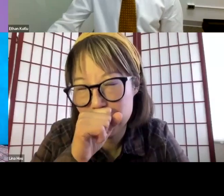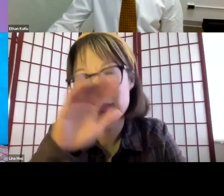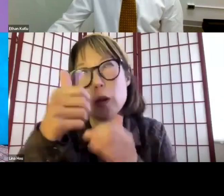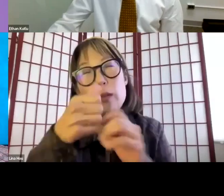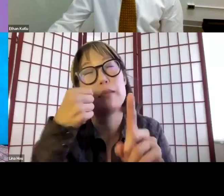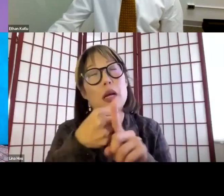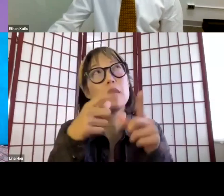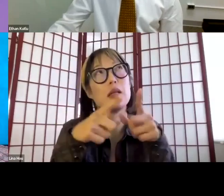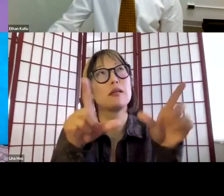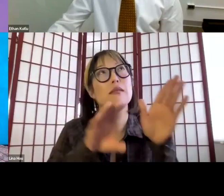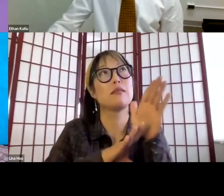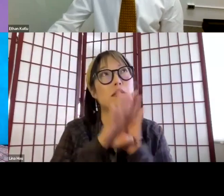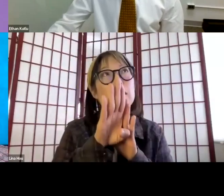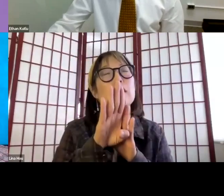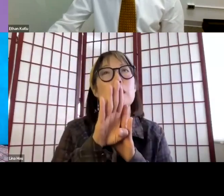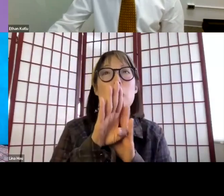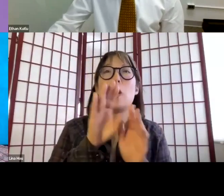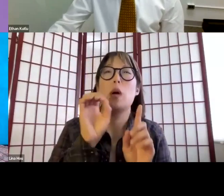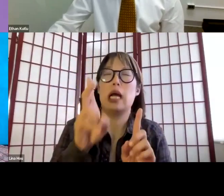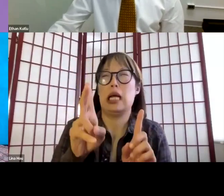Impact language development...